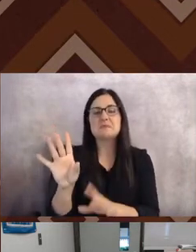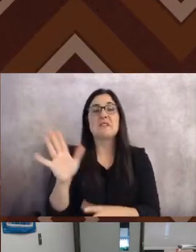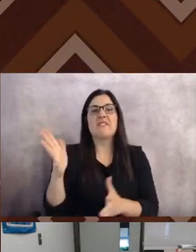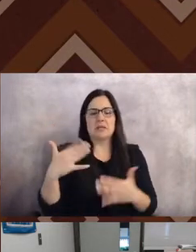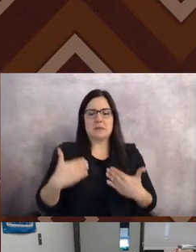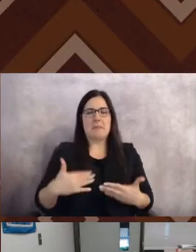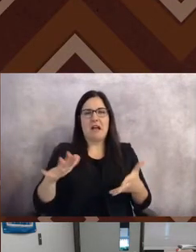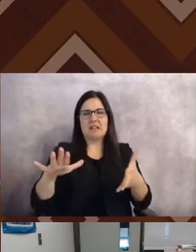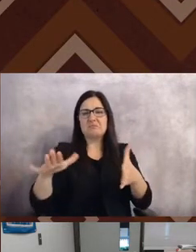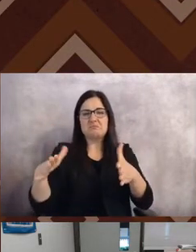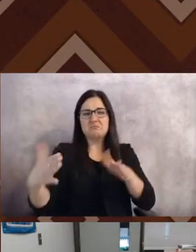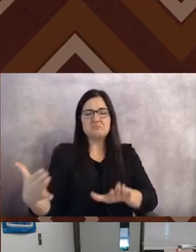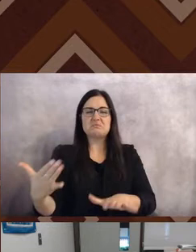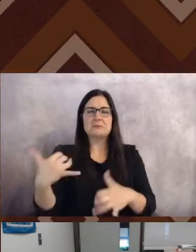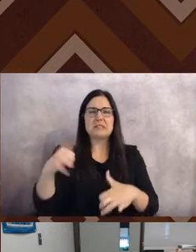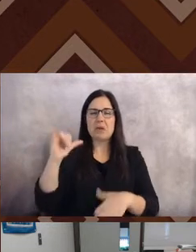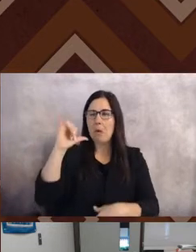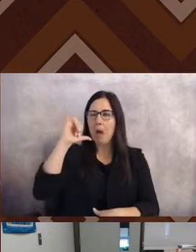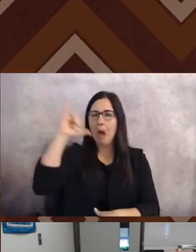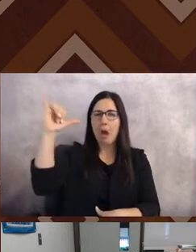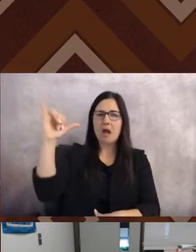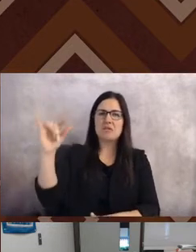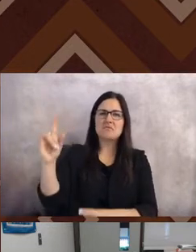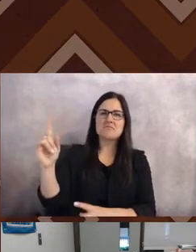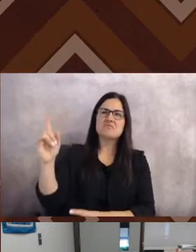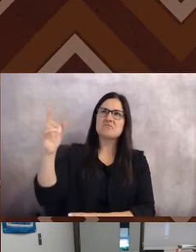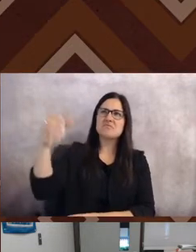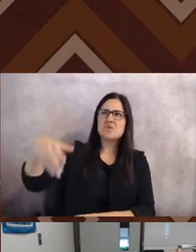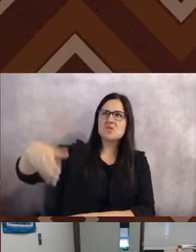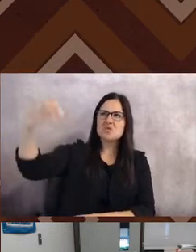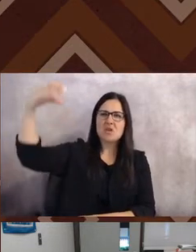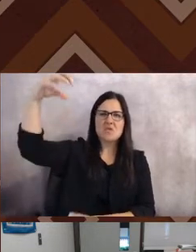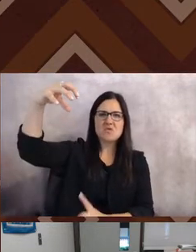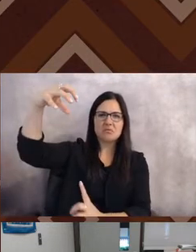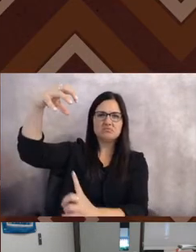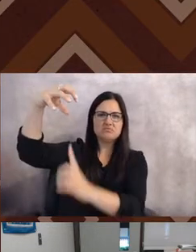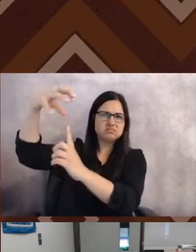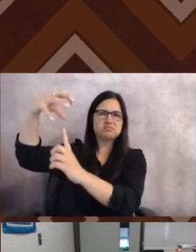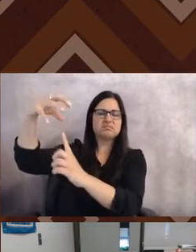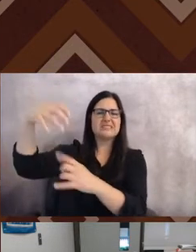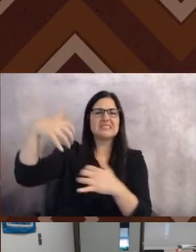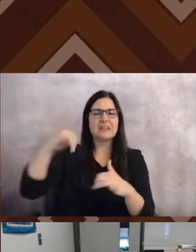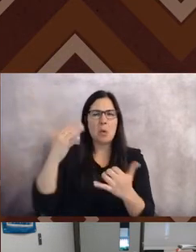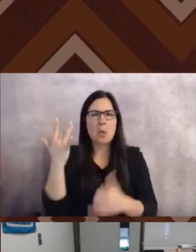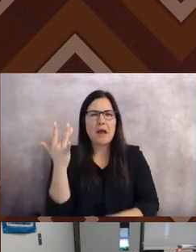You know, what can we do to you? So for me, it's more symbolic.